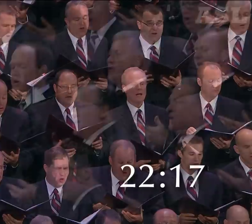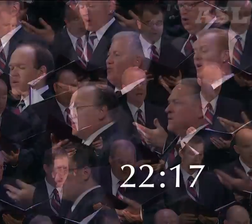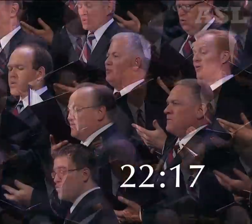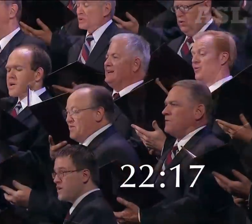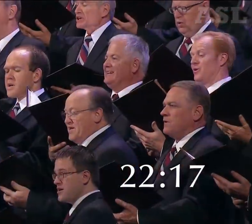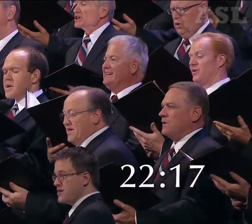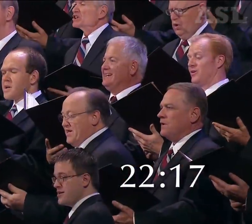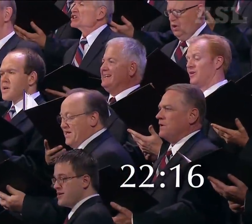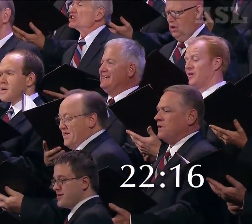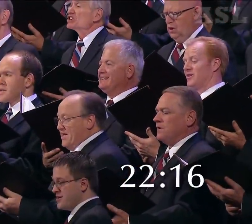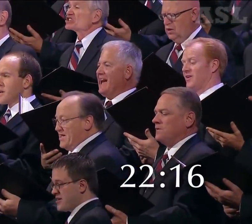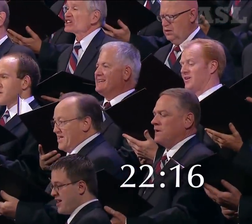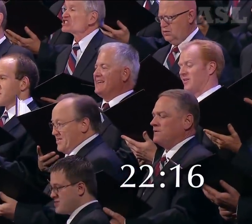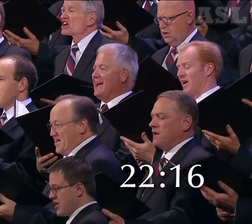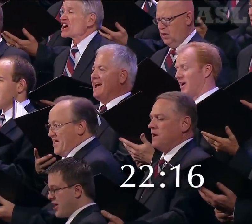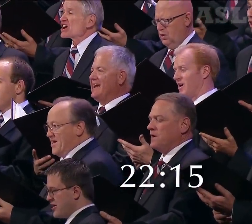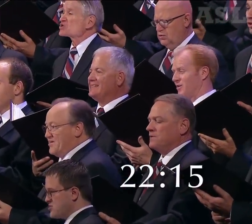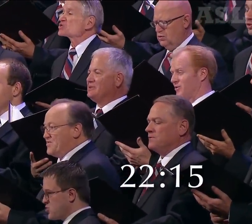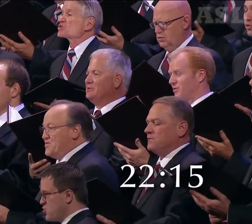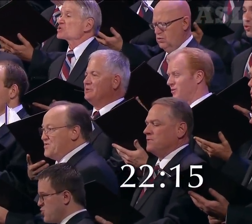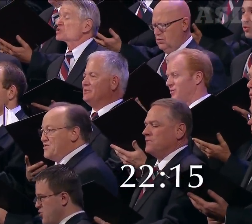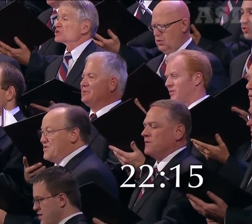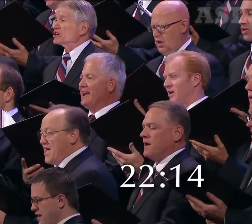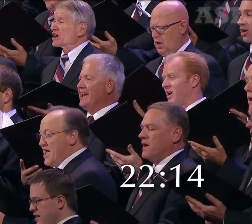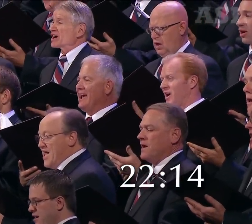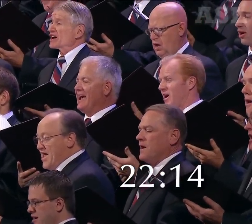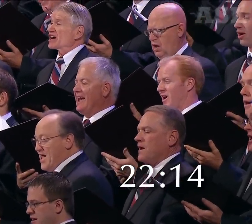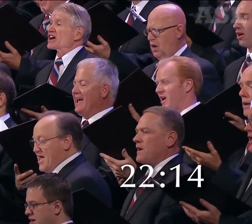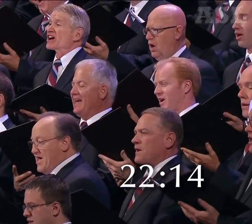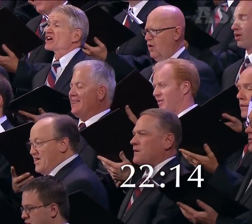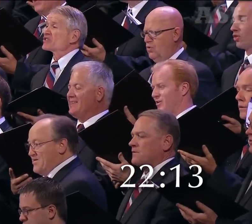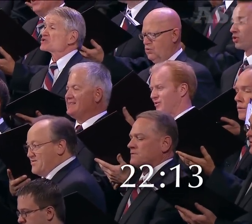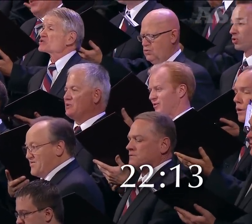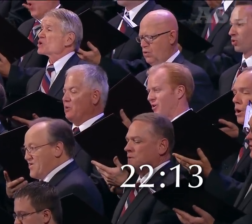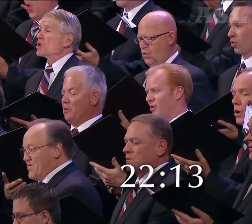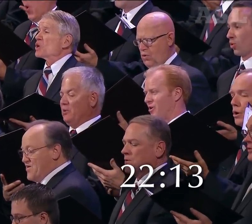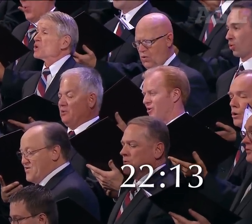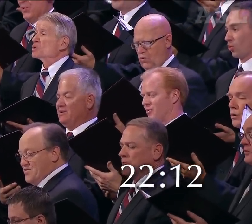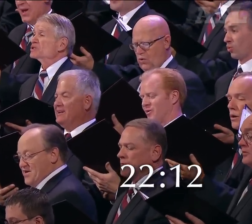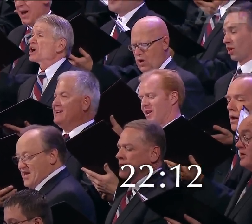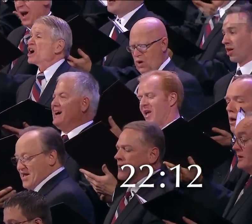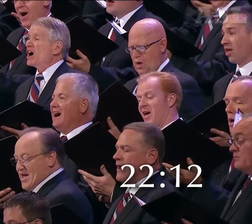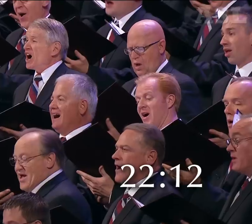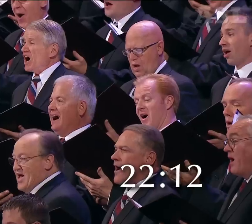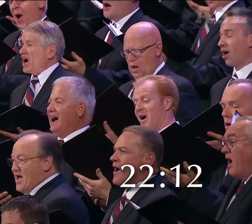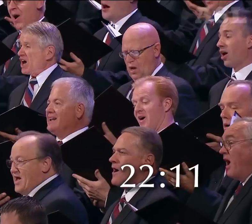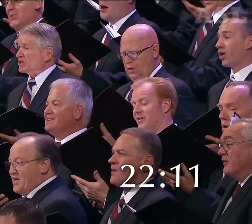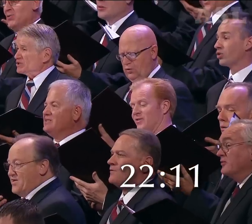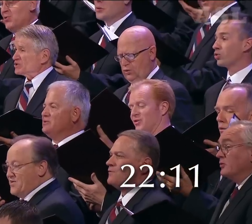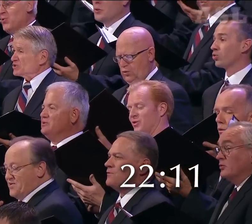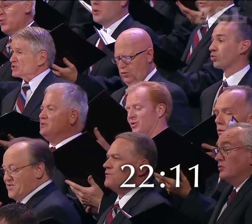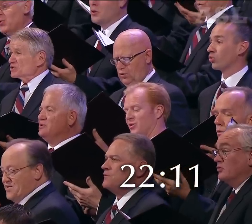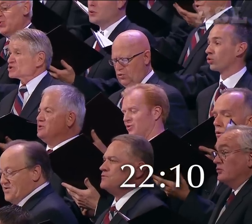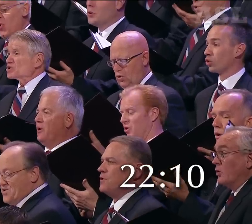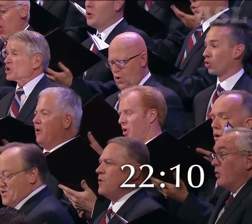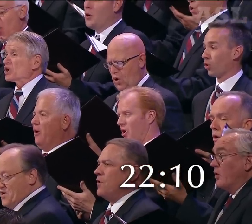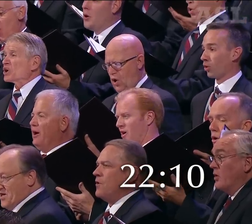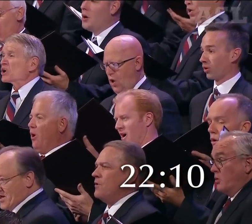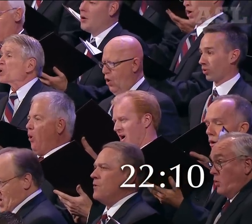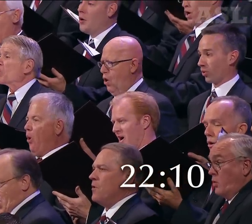THIS IS THE ENGLISH CLOSED CAPTION CHANNEL OF THE CHURCH OF JESUS CHRIST OF LATTER-DAY SAINTS.